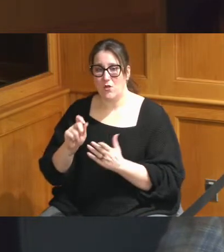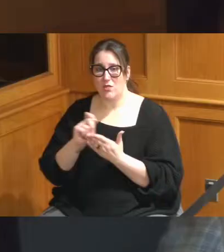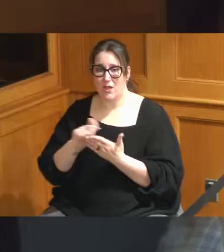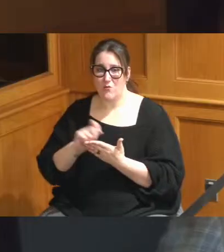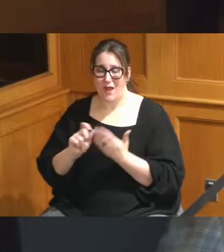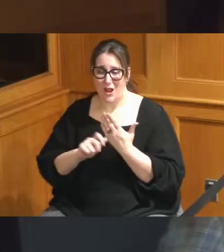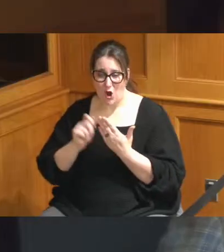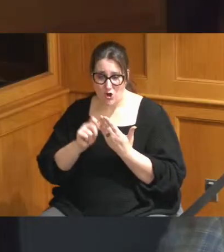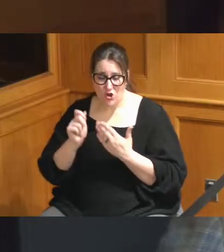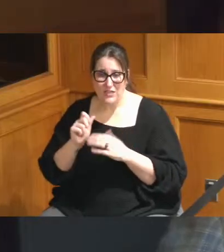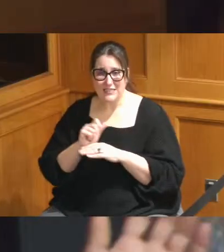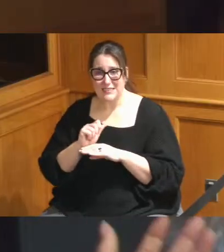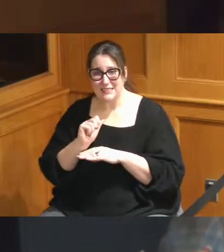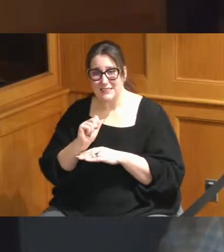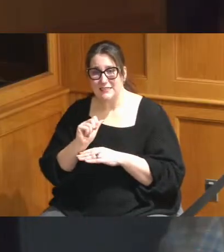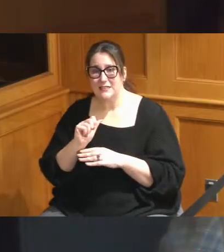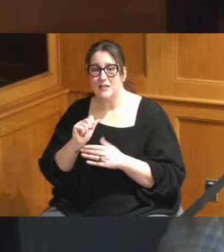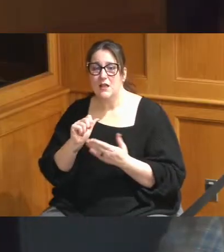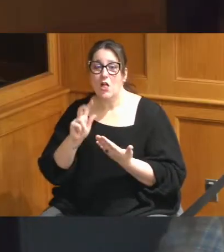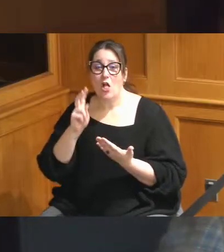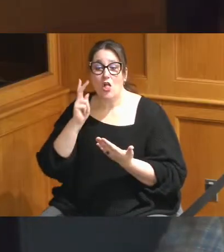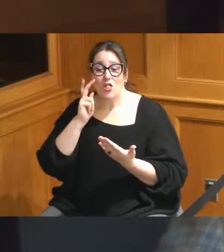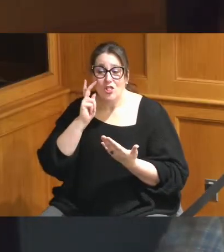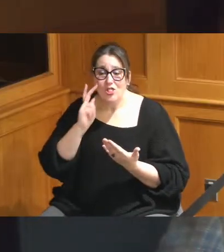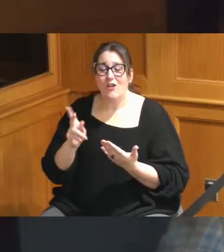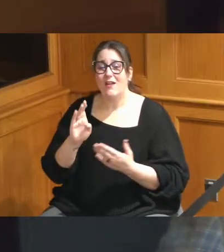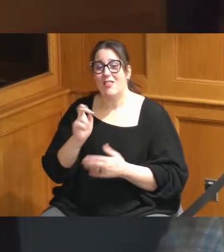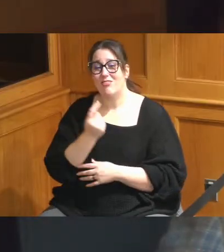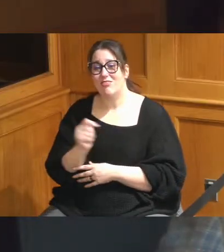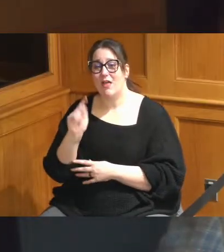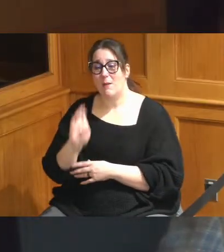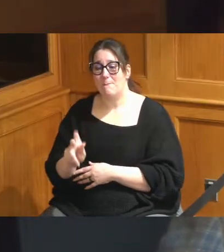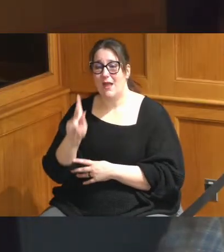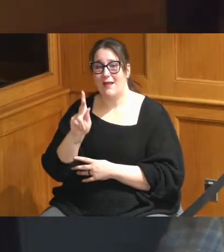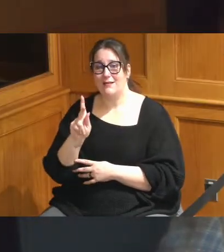know, they send out stuff. Oh, look at the banks. Even in your original drawing, I had to tell you,